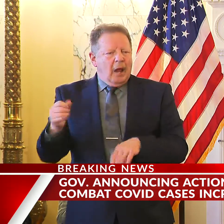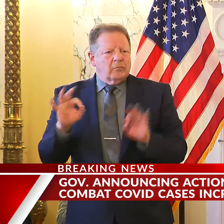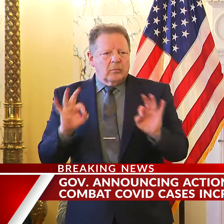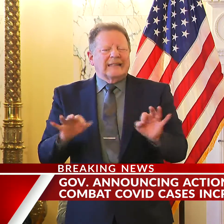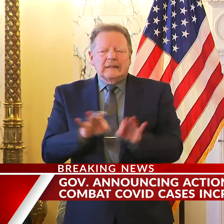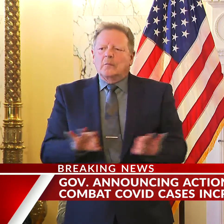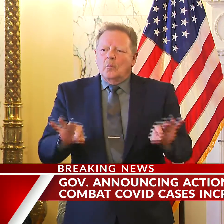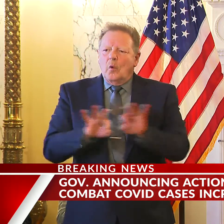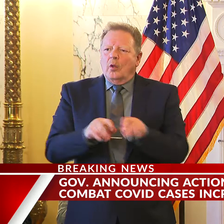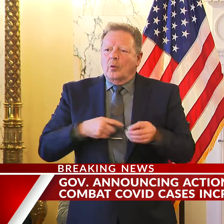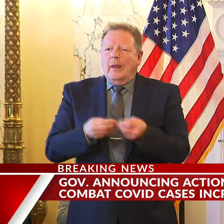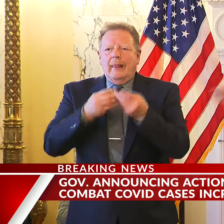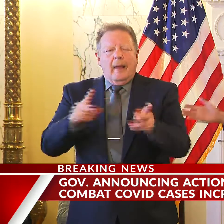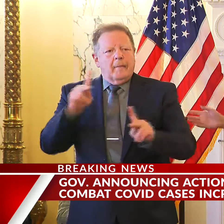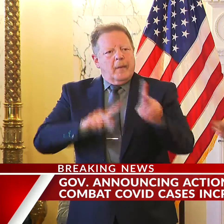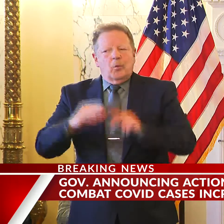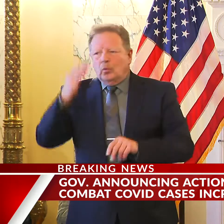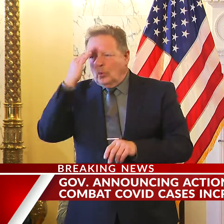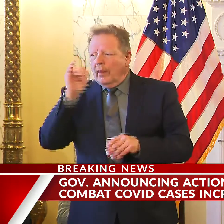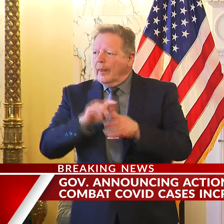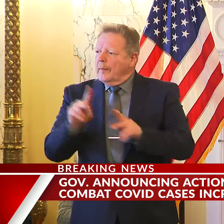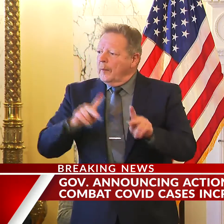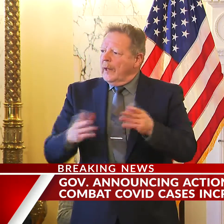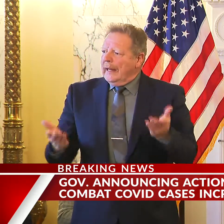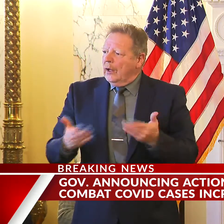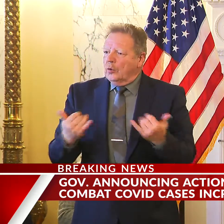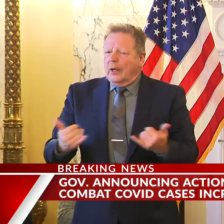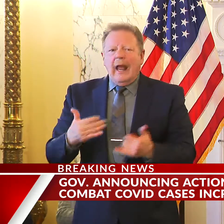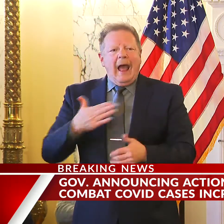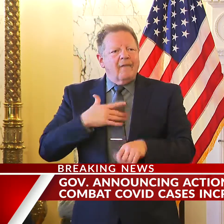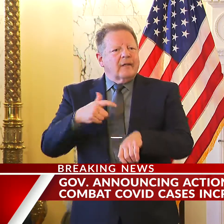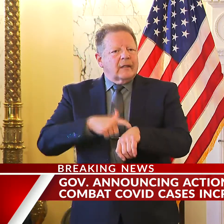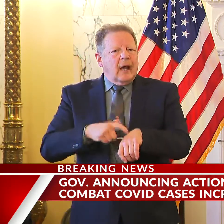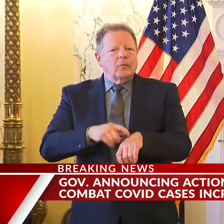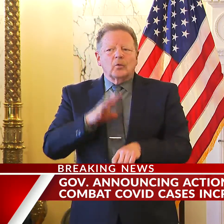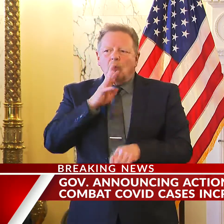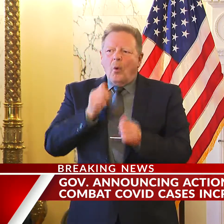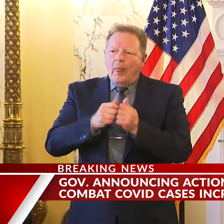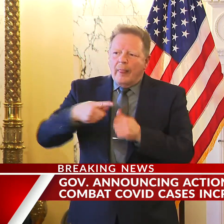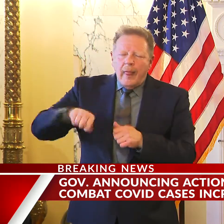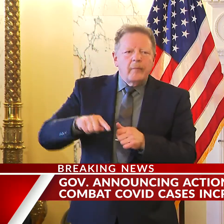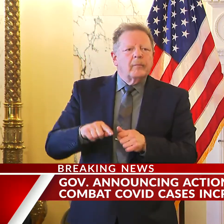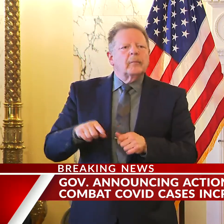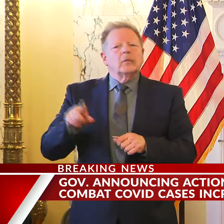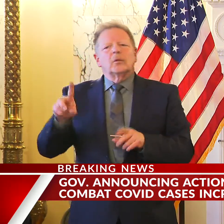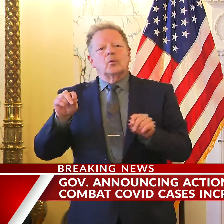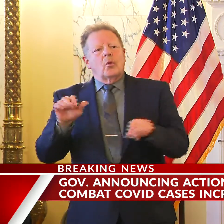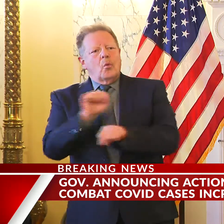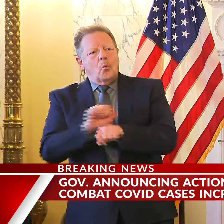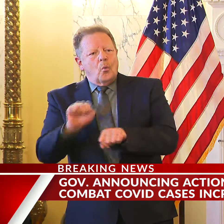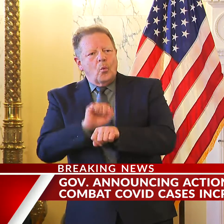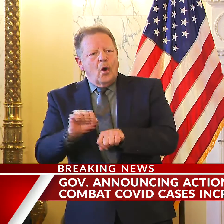REALLY DETAILED VERY WELL. SO TARGET. AND I THINK IT'S IMPORTANT THAT THE PEOPLE THAT